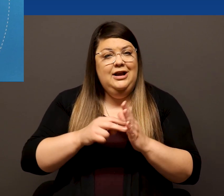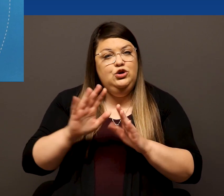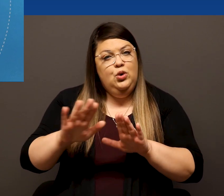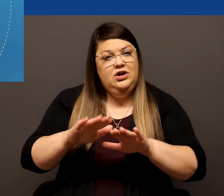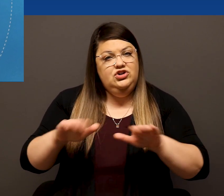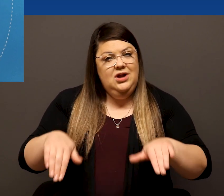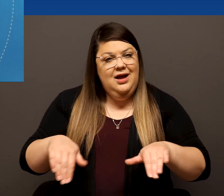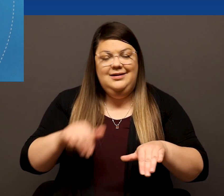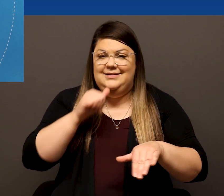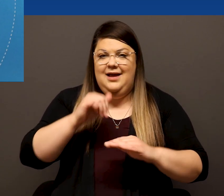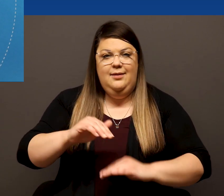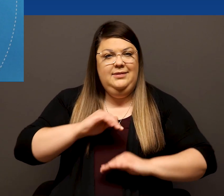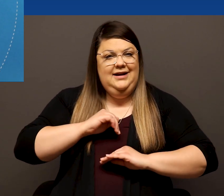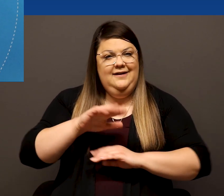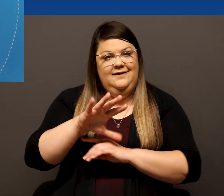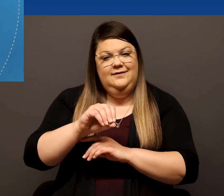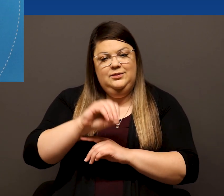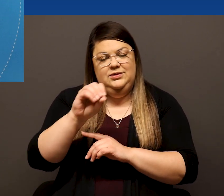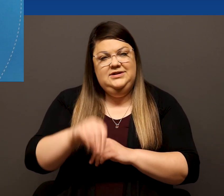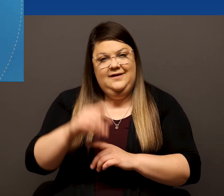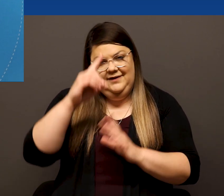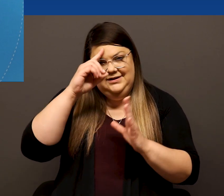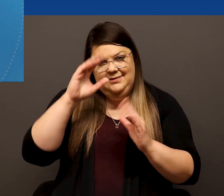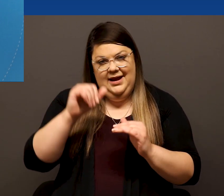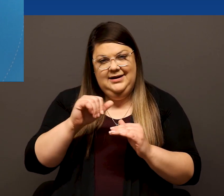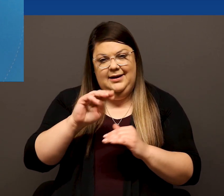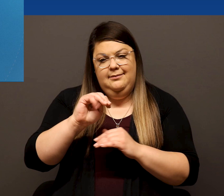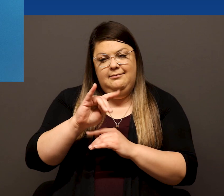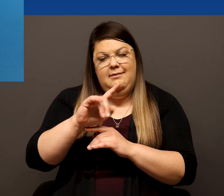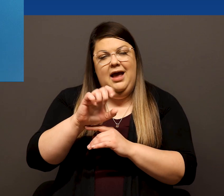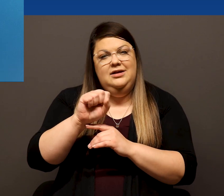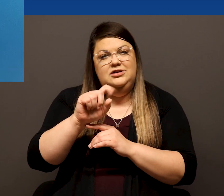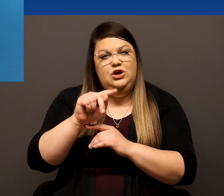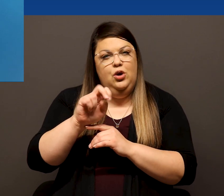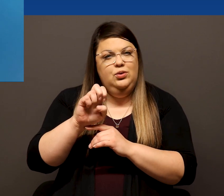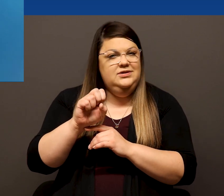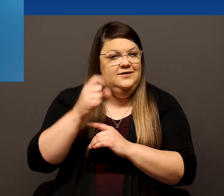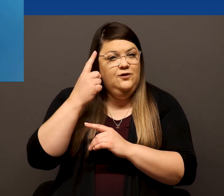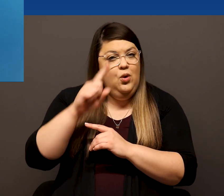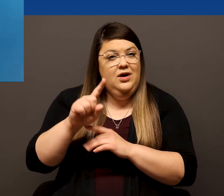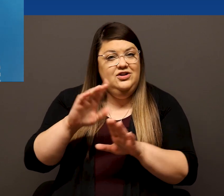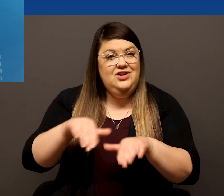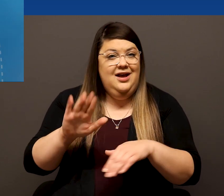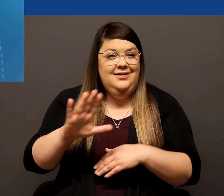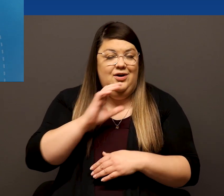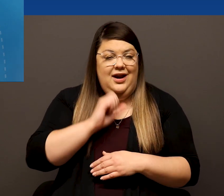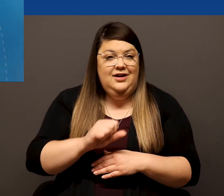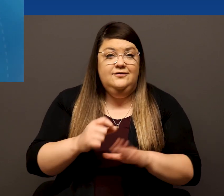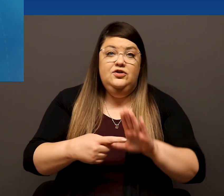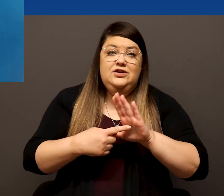is not meeting 50% of the expected milestones for a child of their age. For example, a two-year-old